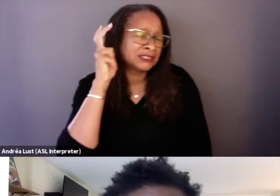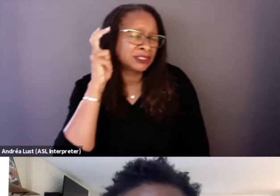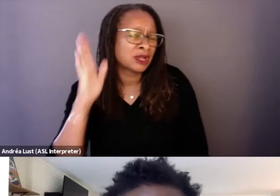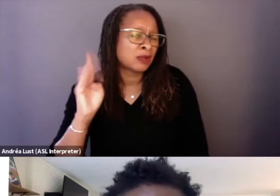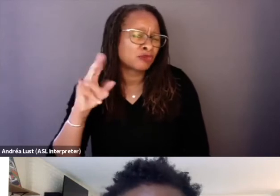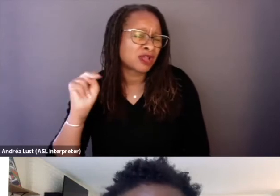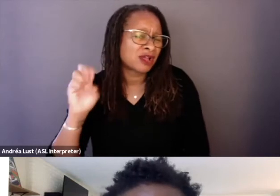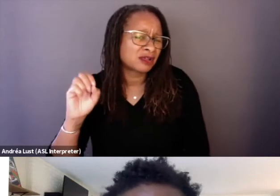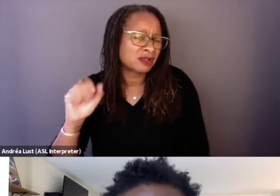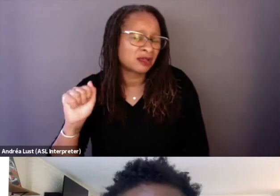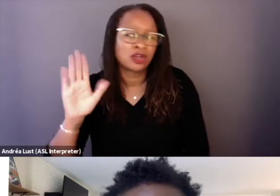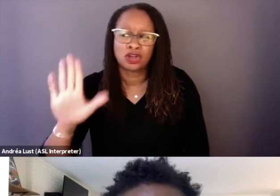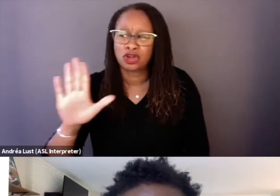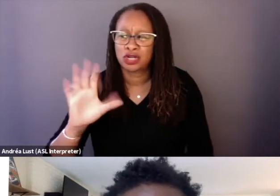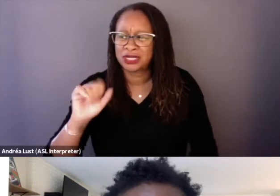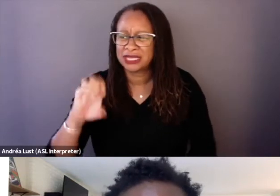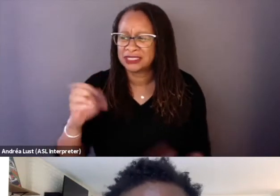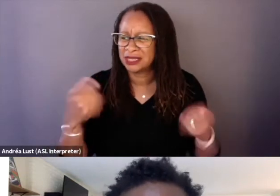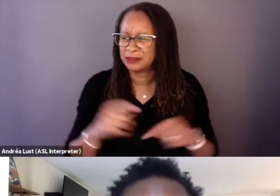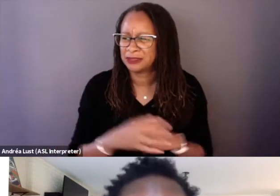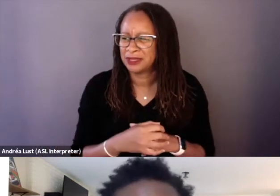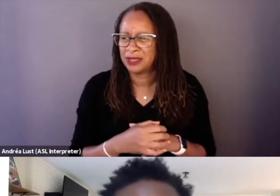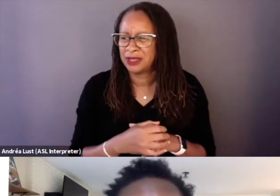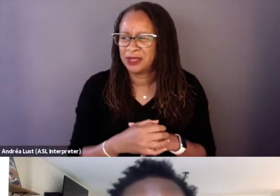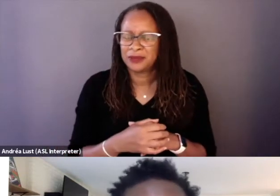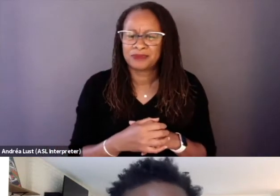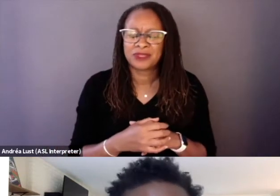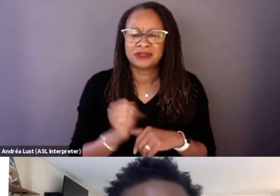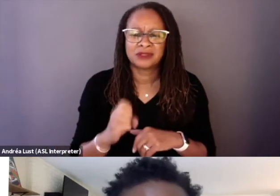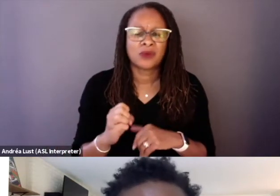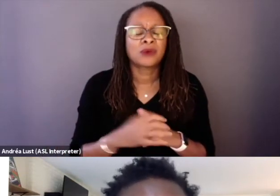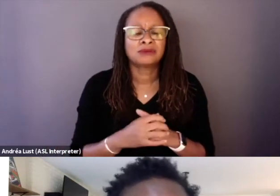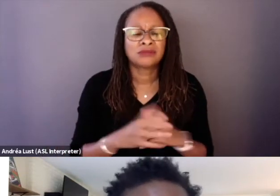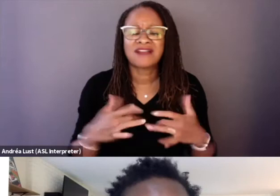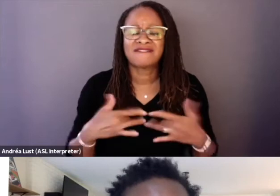which happened, you know, the events of her death, which actually happened, you know, months before,